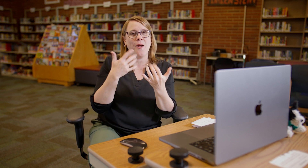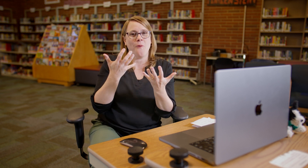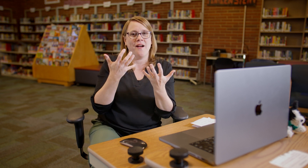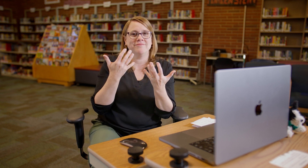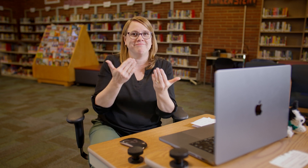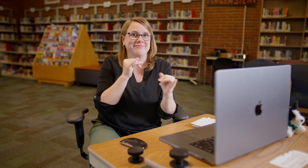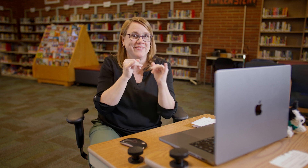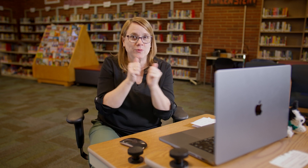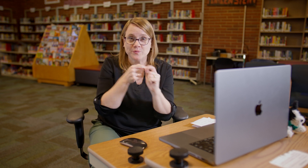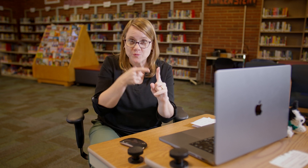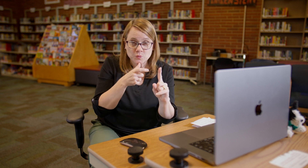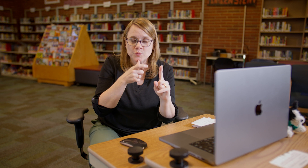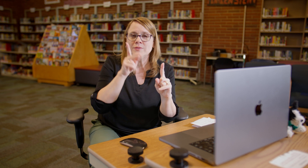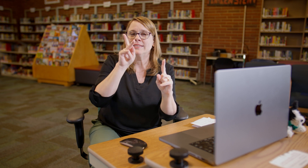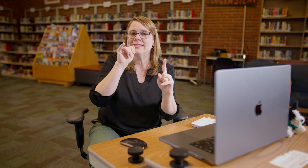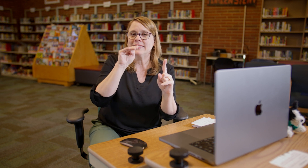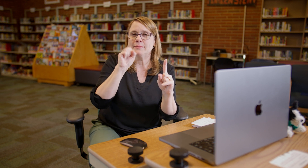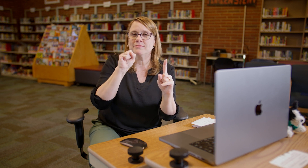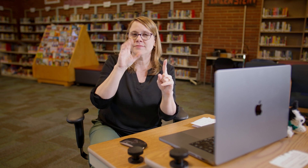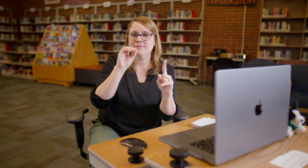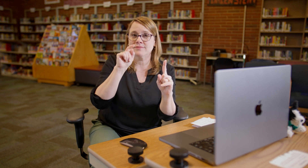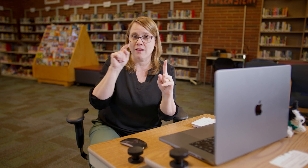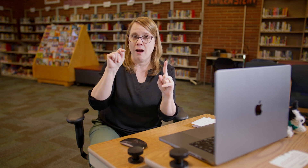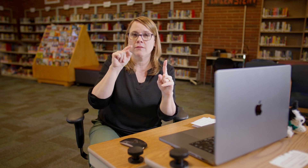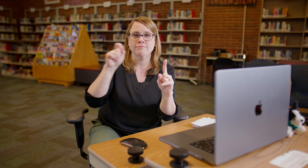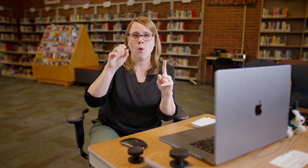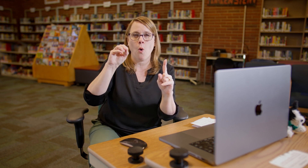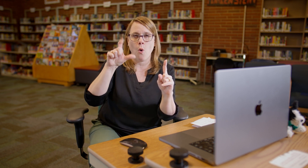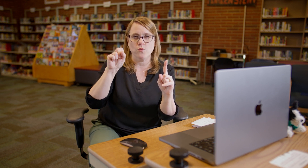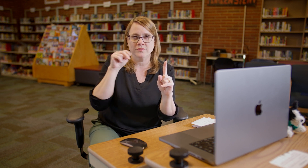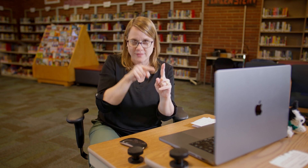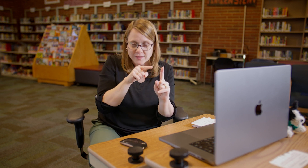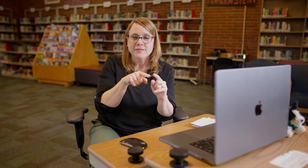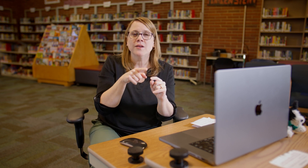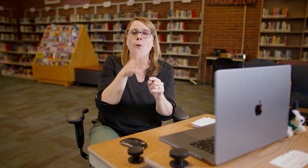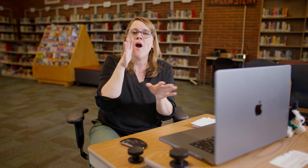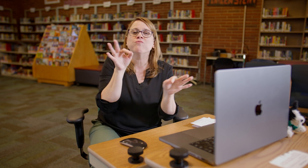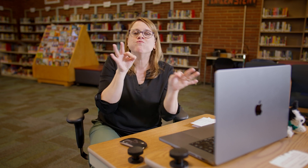Today I'll be interviewing with Kim Scott-Olson,